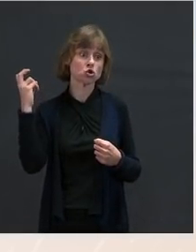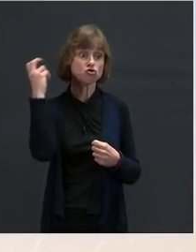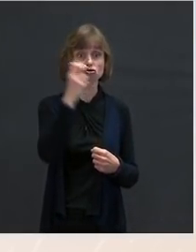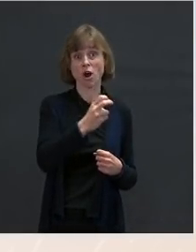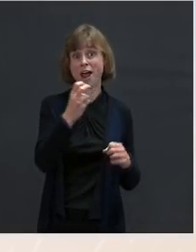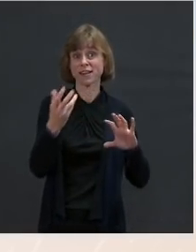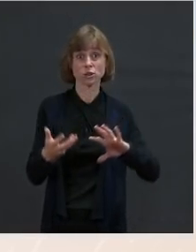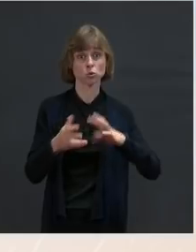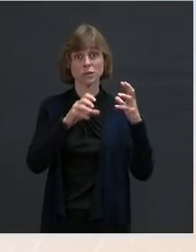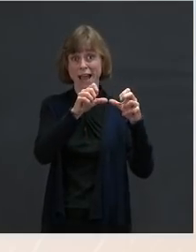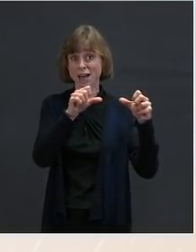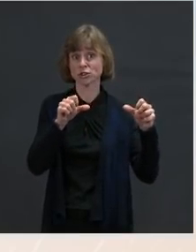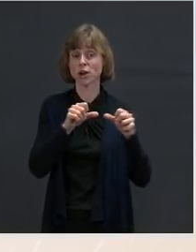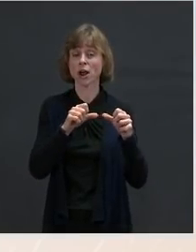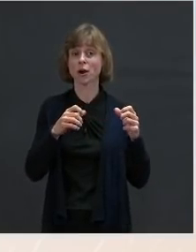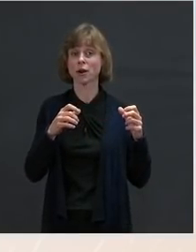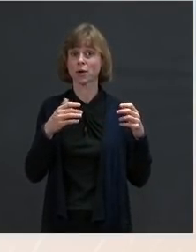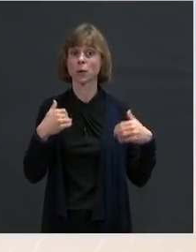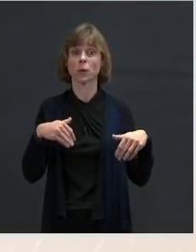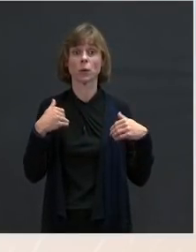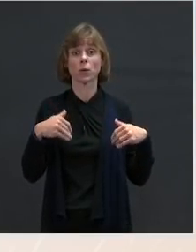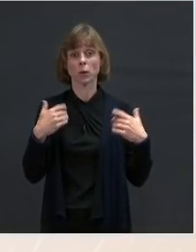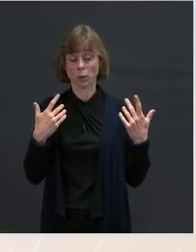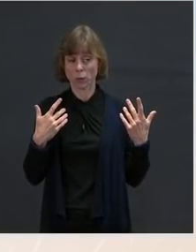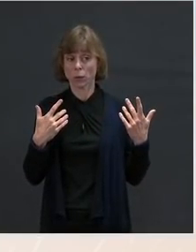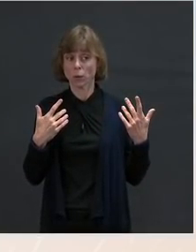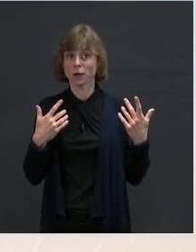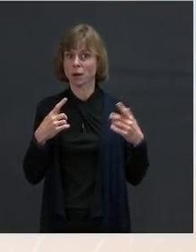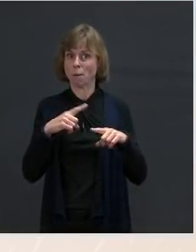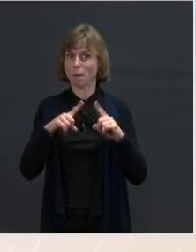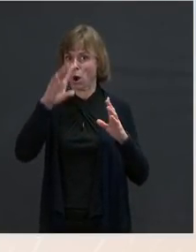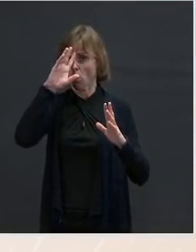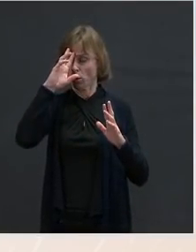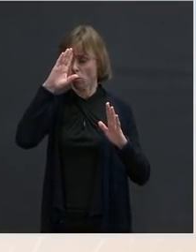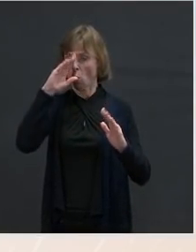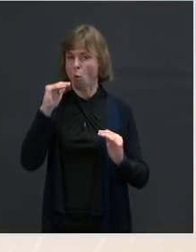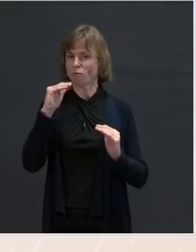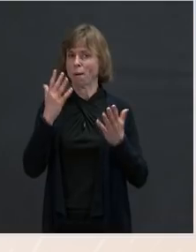But we are hopeful that that trip can happen as early as this week. The Press: Sure. One more question on the --